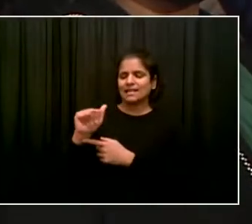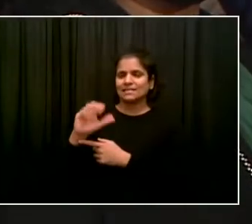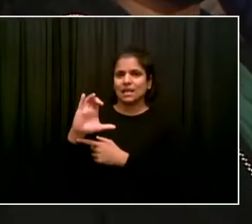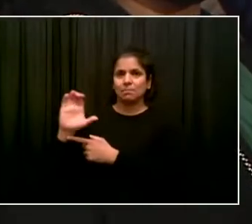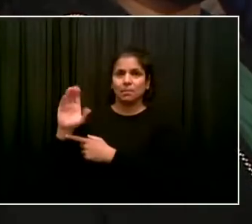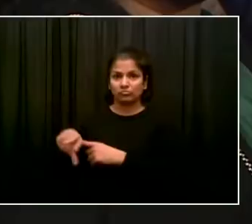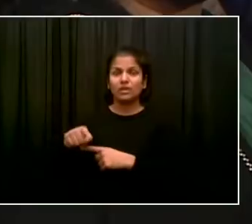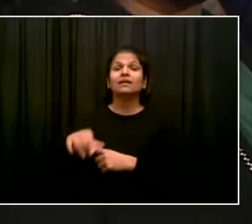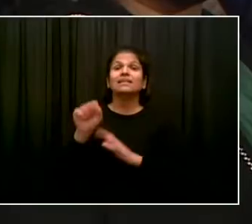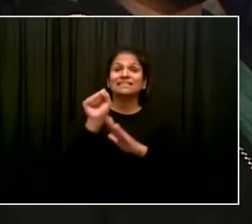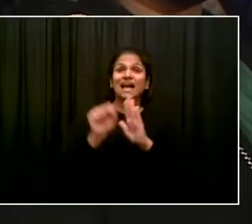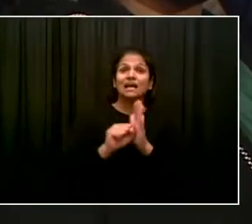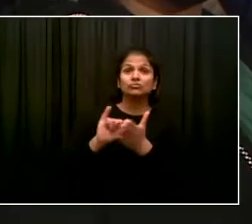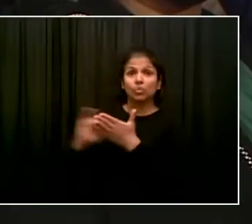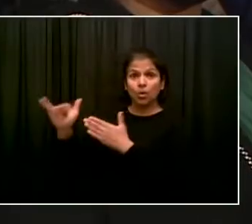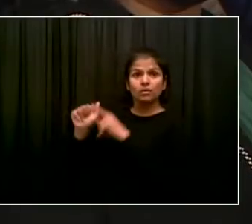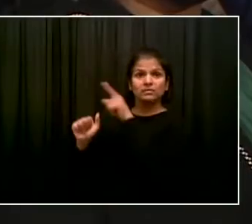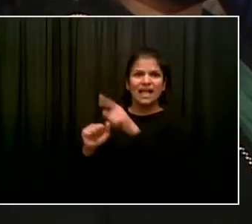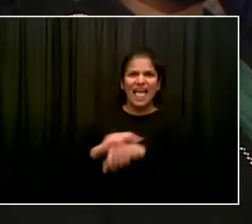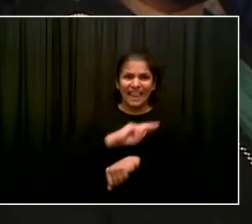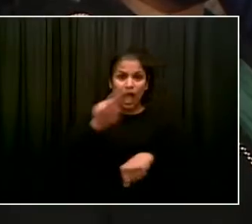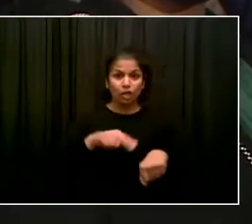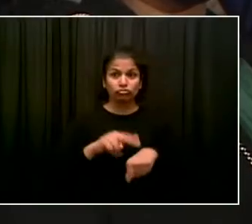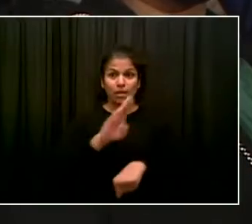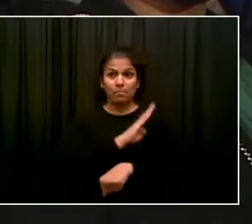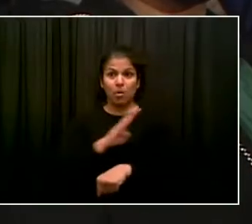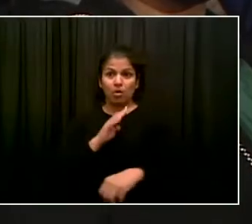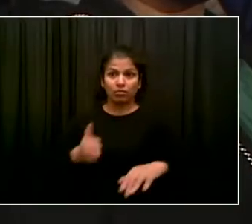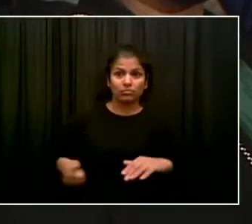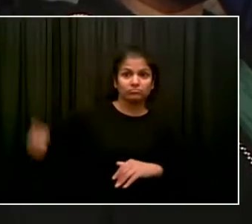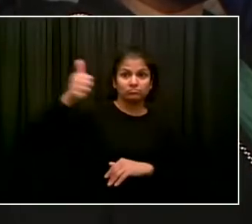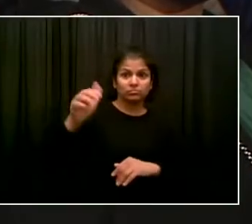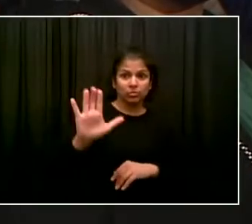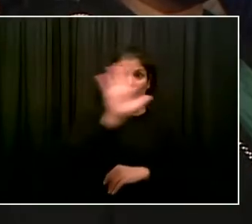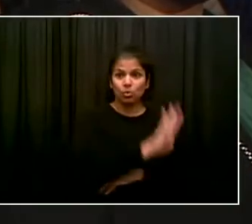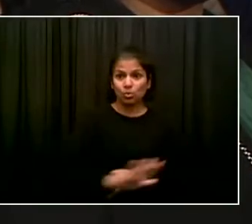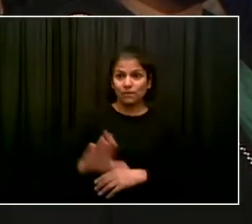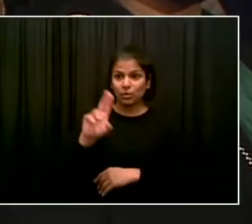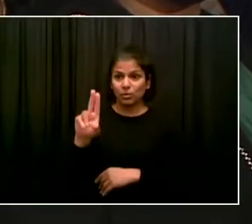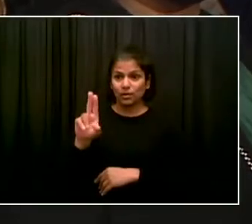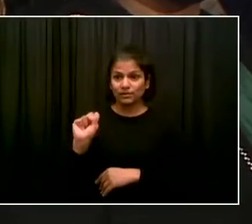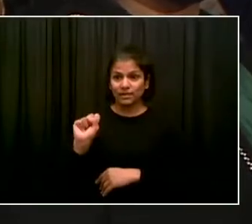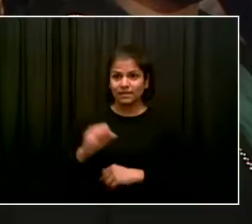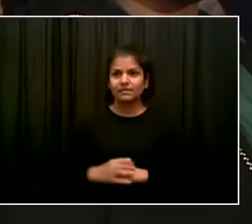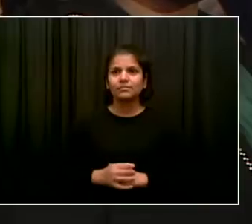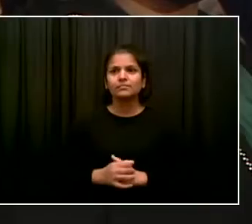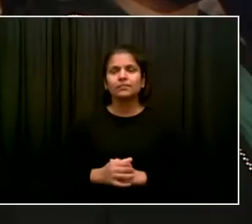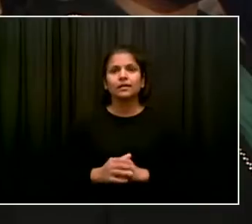OUT HOPE FOR ALL OF US AND SHE HAS BEEN FOR YEARS, THE SPREIDENT OF THE NAACP OF NEW YORK STATE AND SHE IS A MEMBER